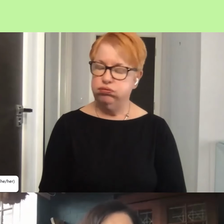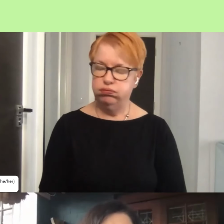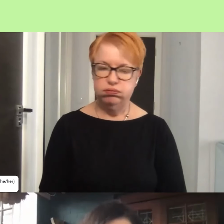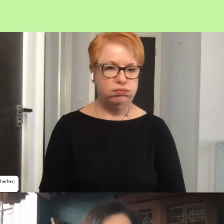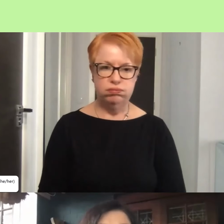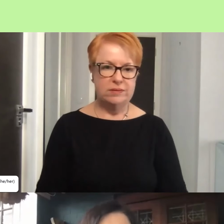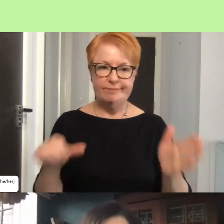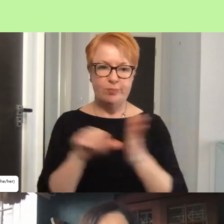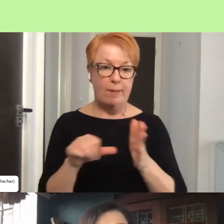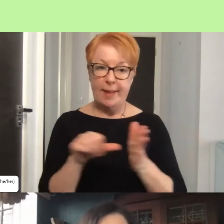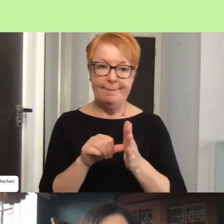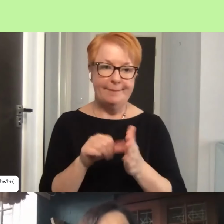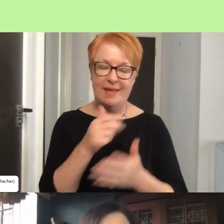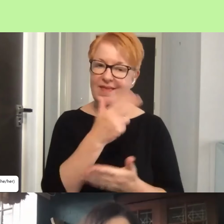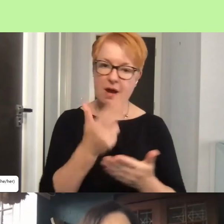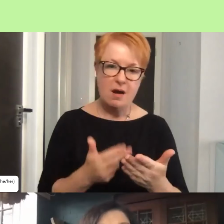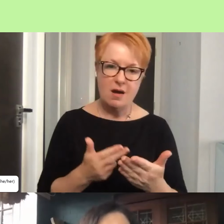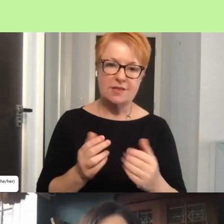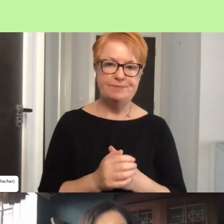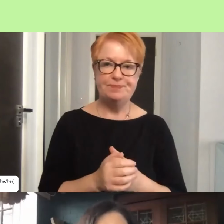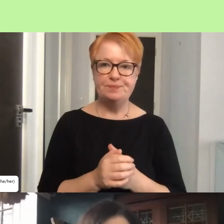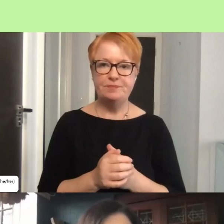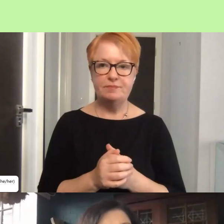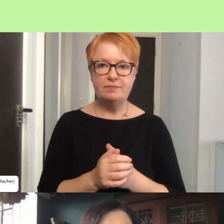first, you know, in the first email, or at the first beginning